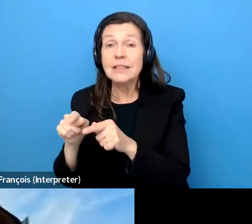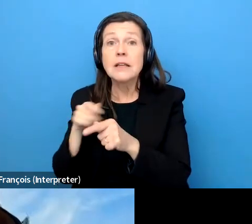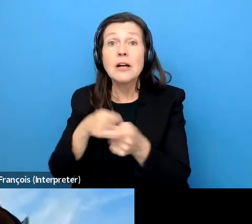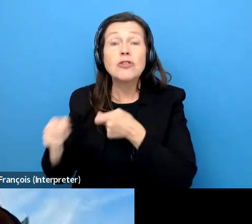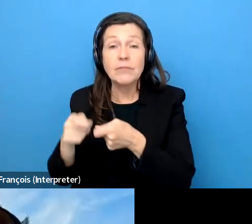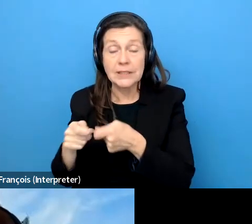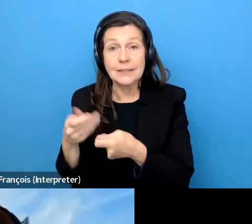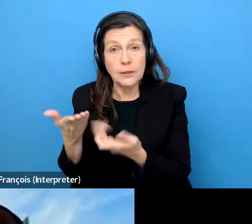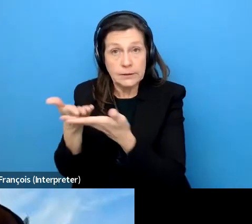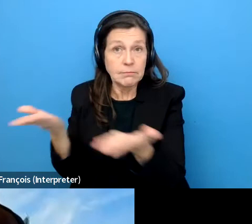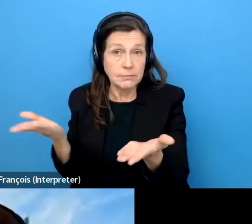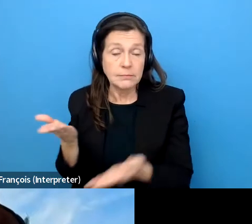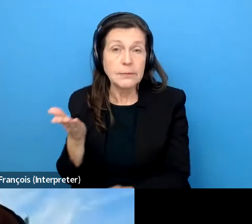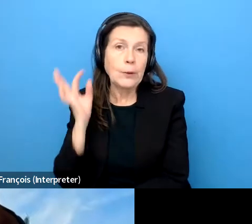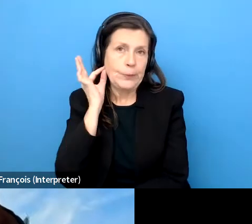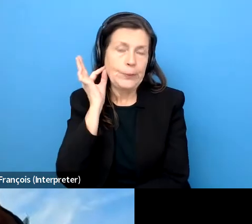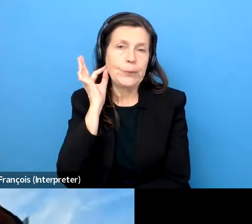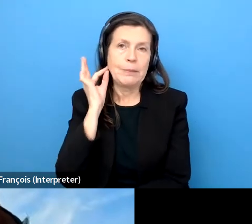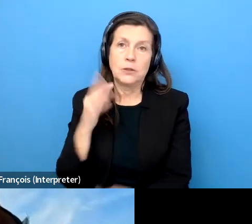So it is a very gender-focused crime.